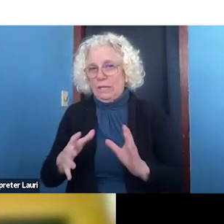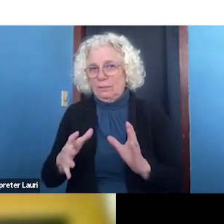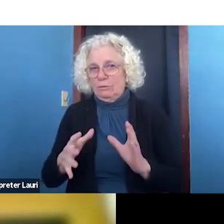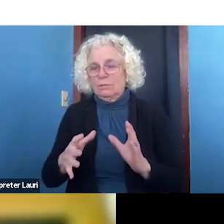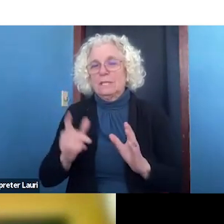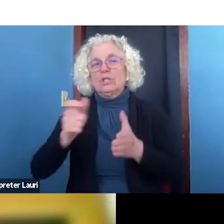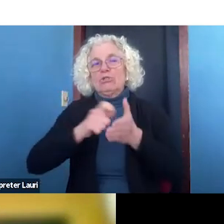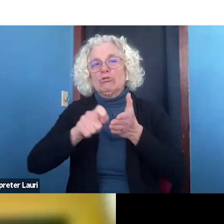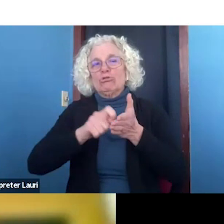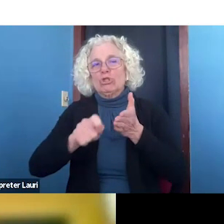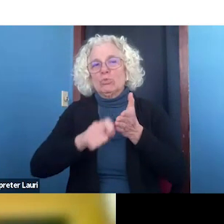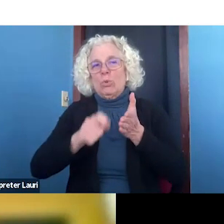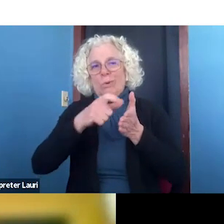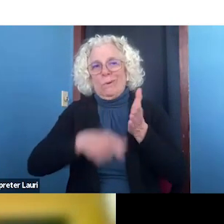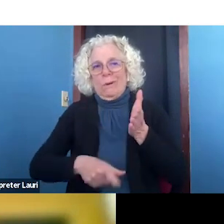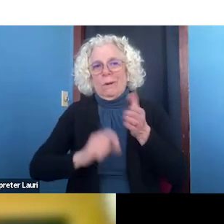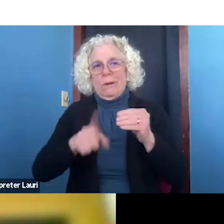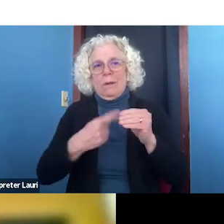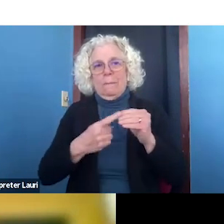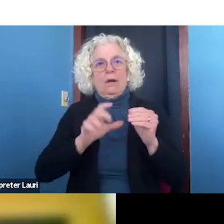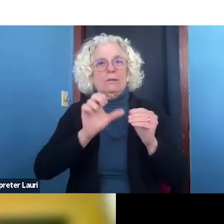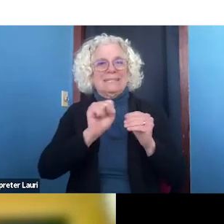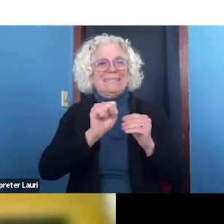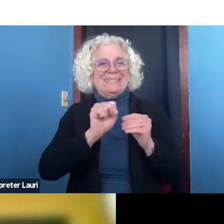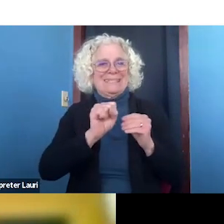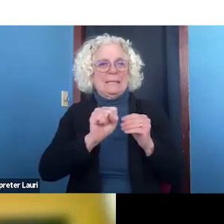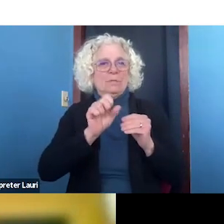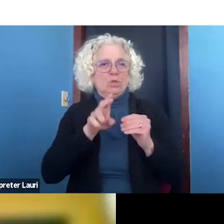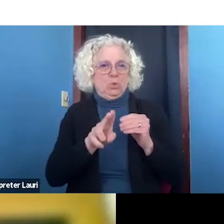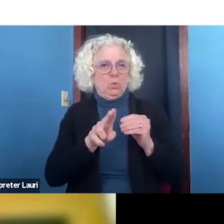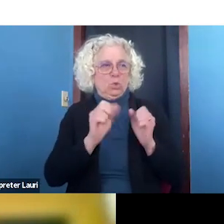addressing substance use in behavioral health crisis care